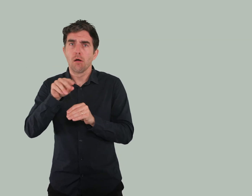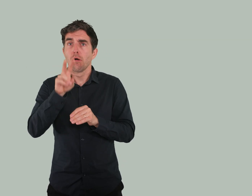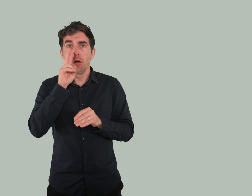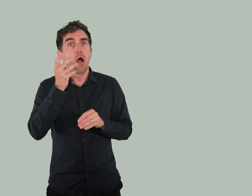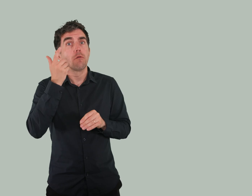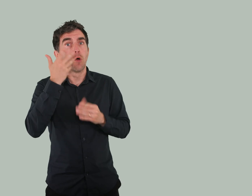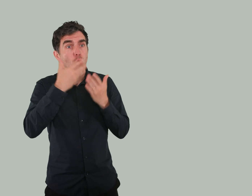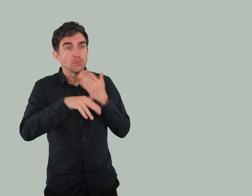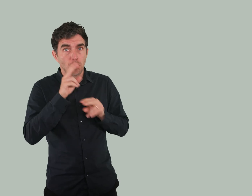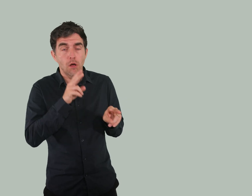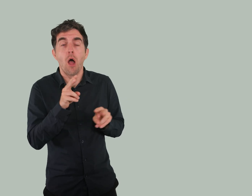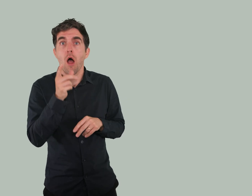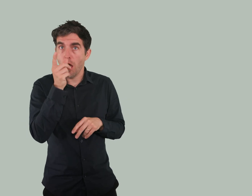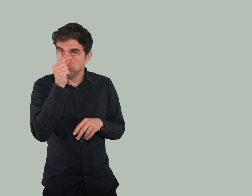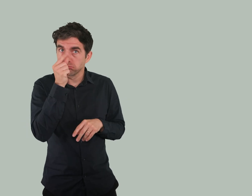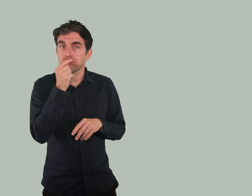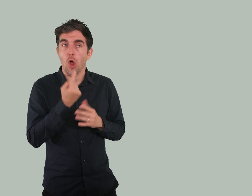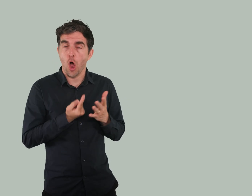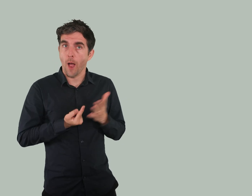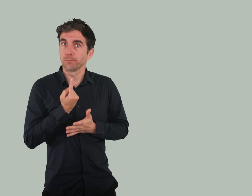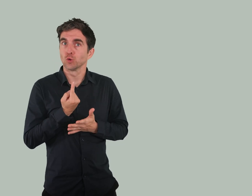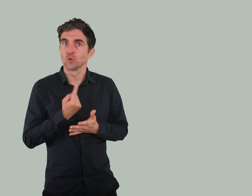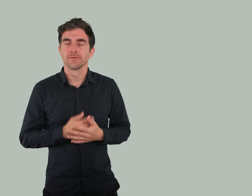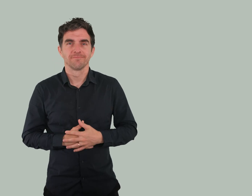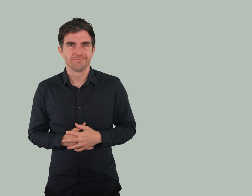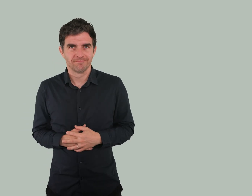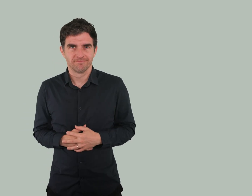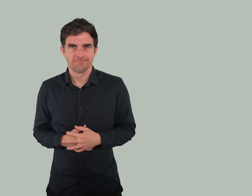Here the future opportunities outweigh the potential challenges.